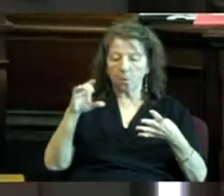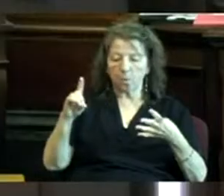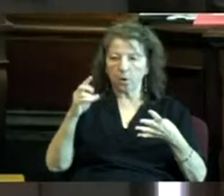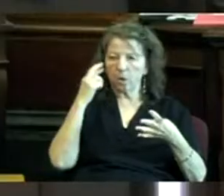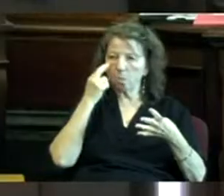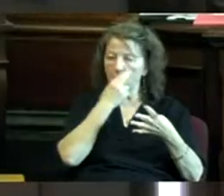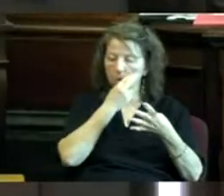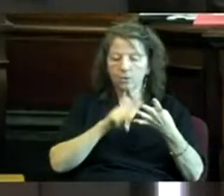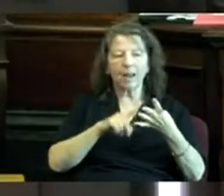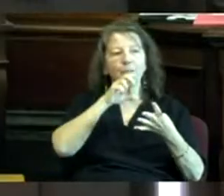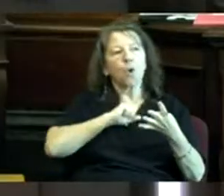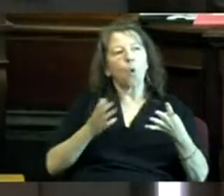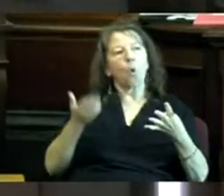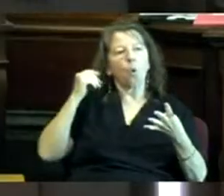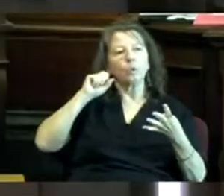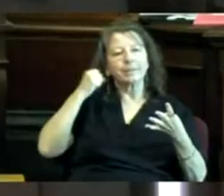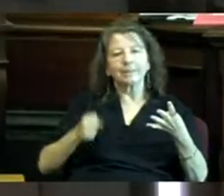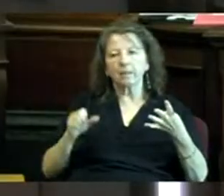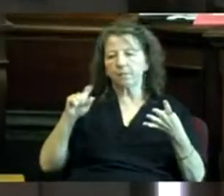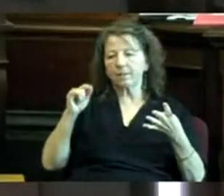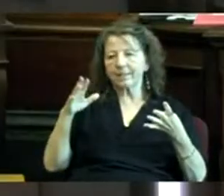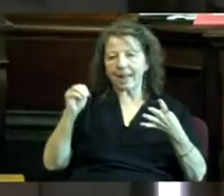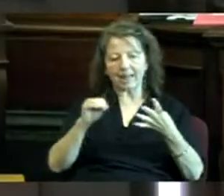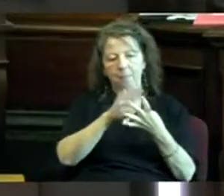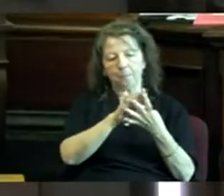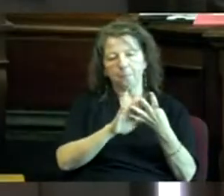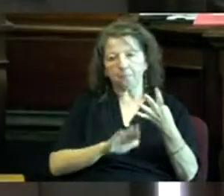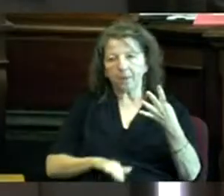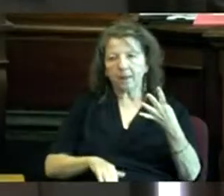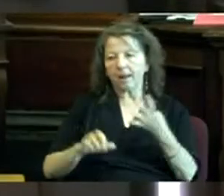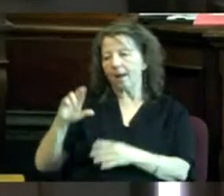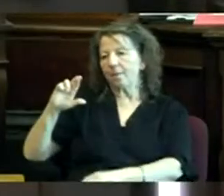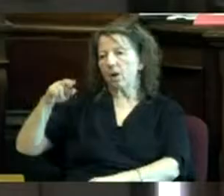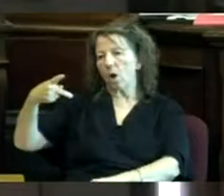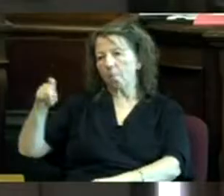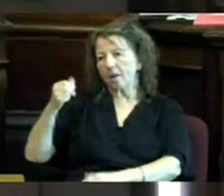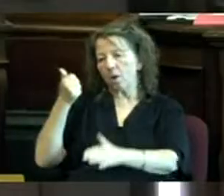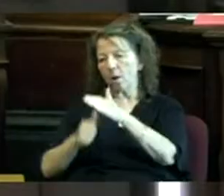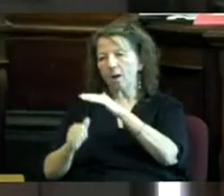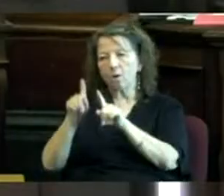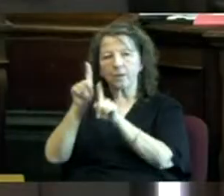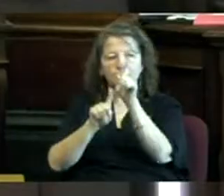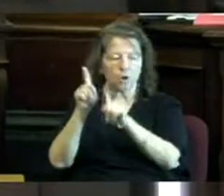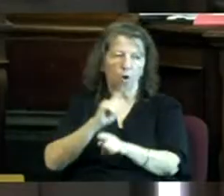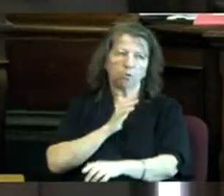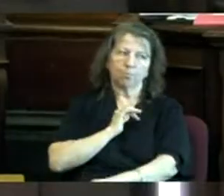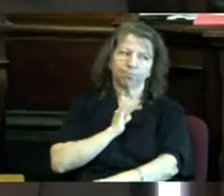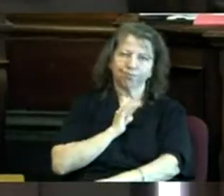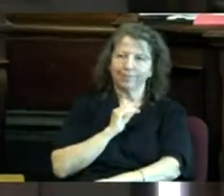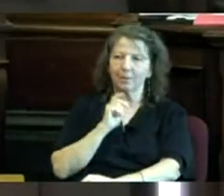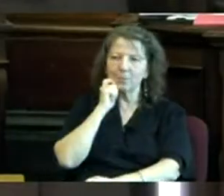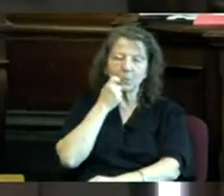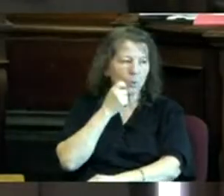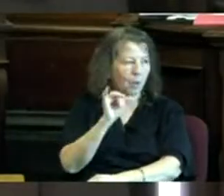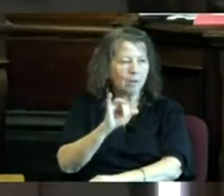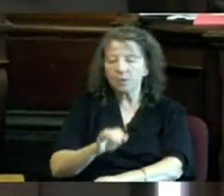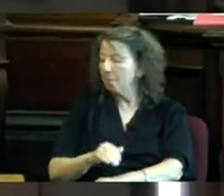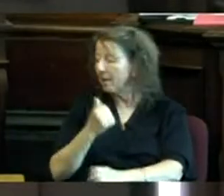Susan B Anthony Square Maple, Maplewood Rose garden and the old Silver Stadium at 500 Norton